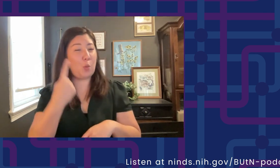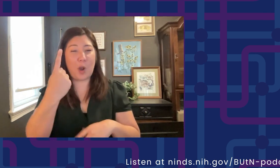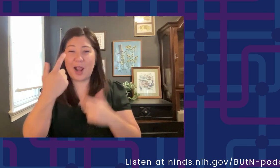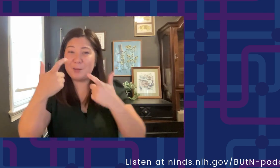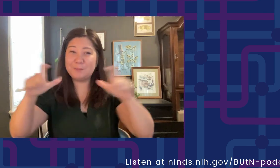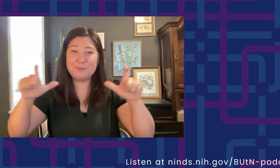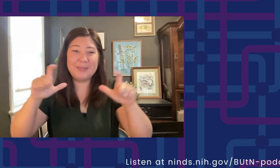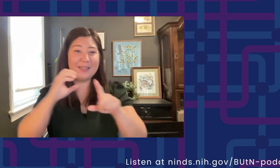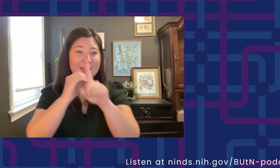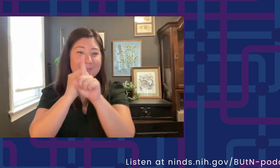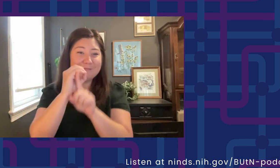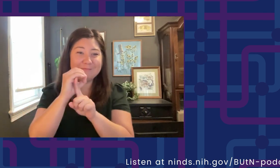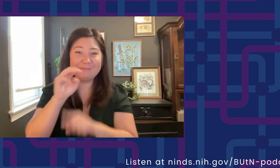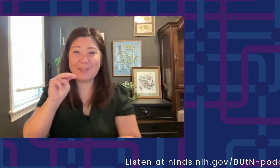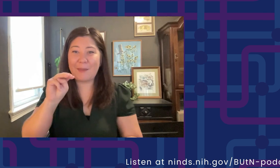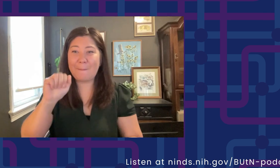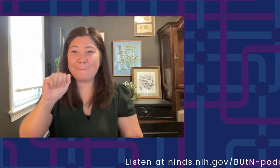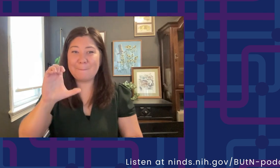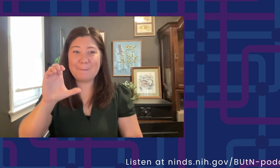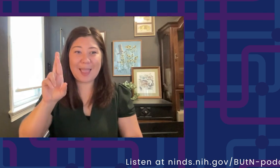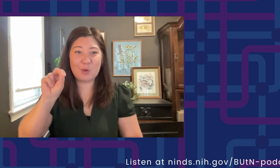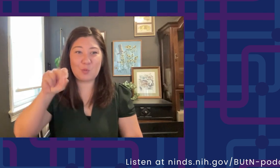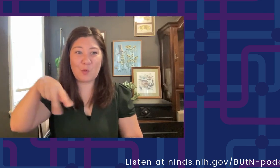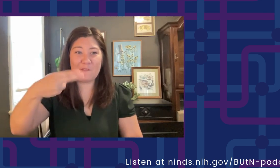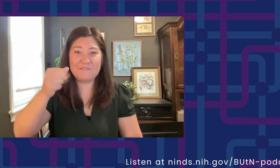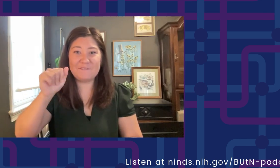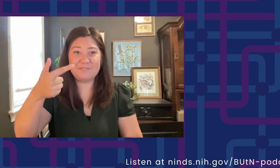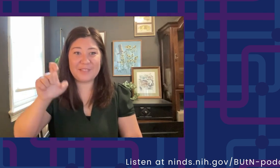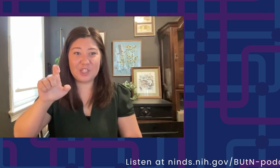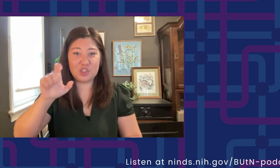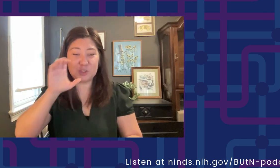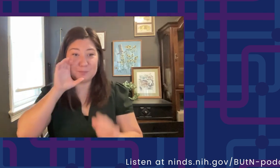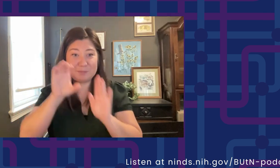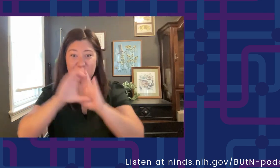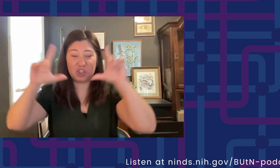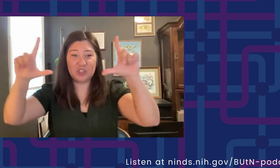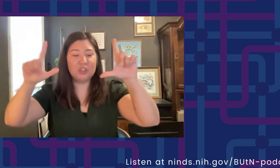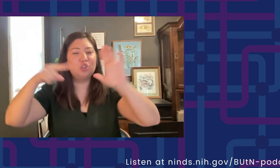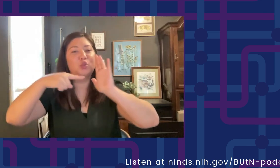So I had one large picture of a macrophage that showed the pathways.